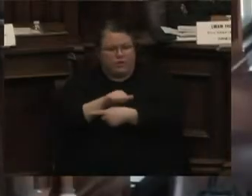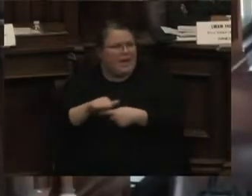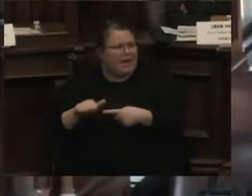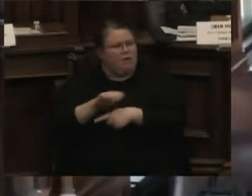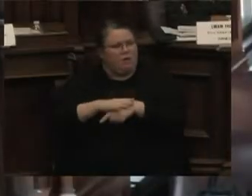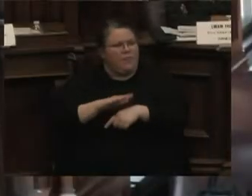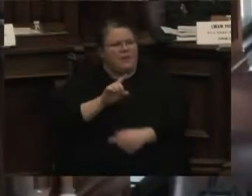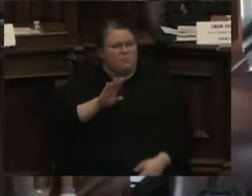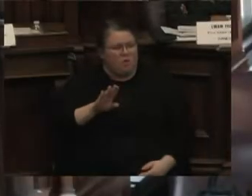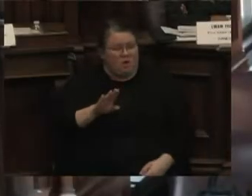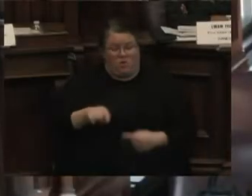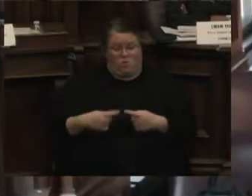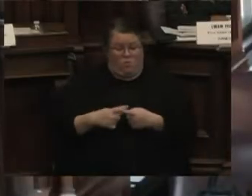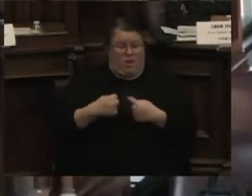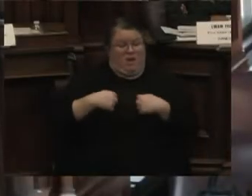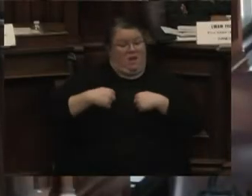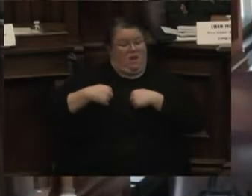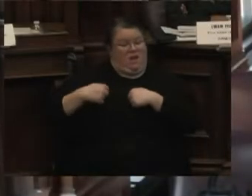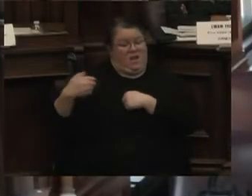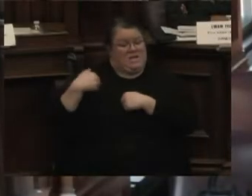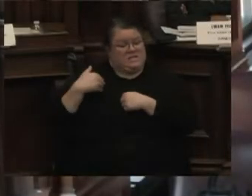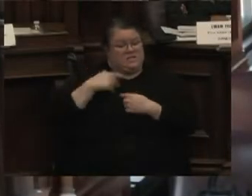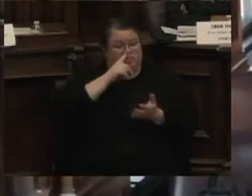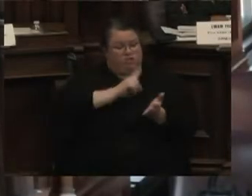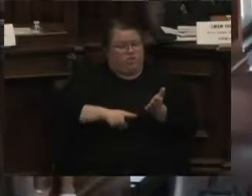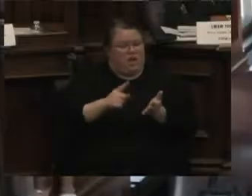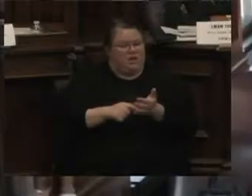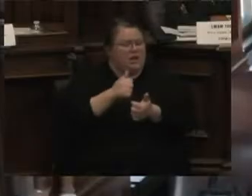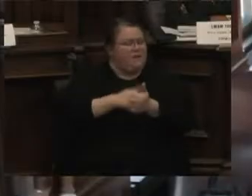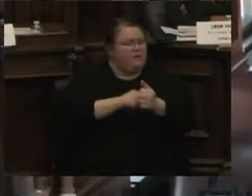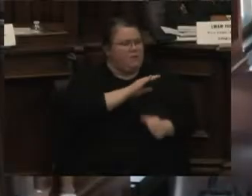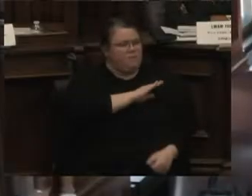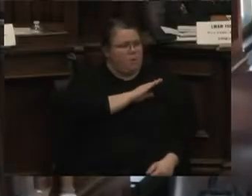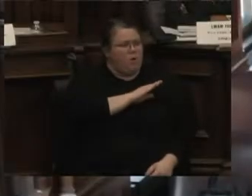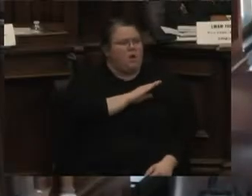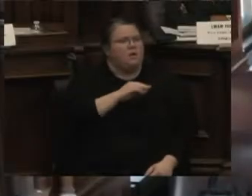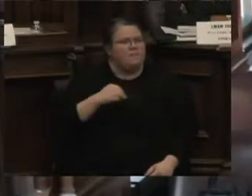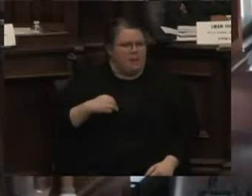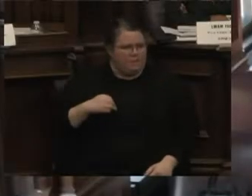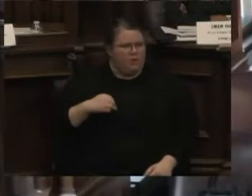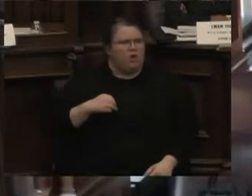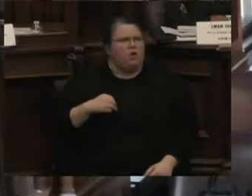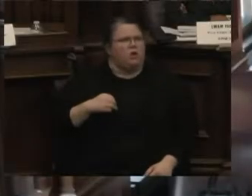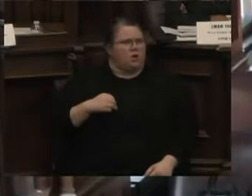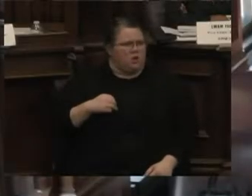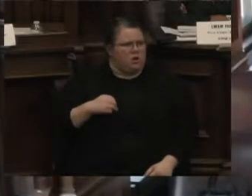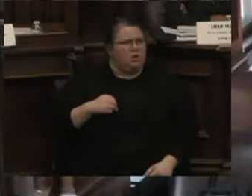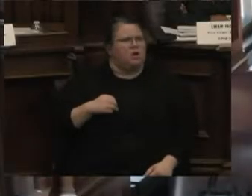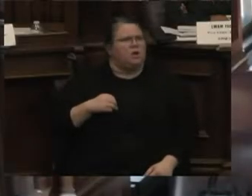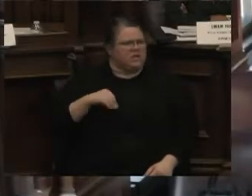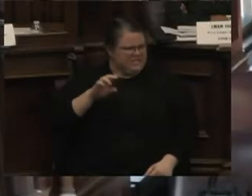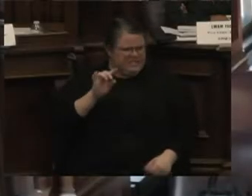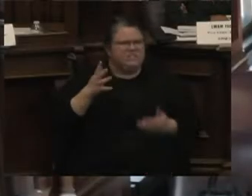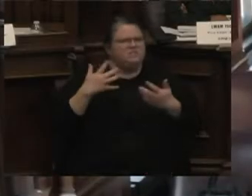work that you're doing on the dashboards as it relates to training, because when I last